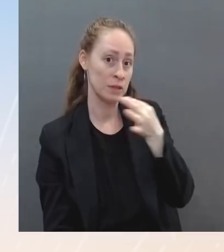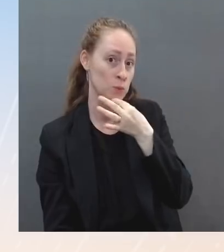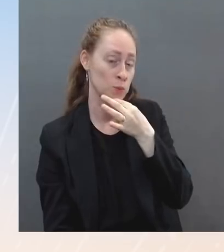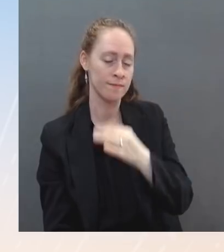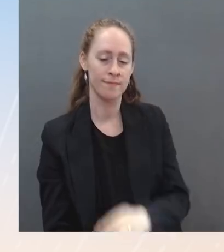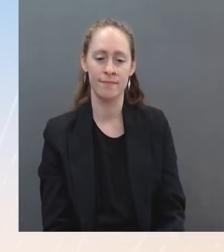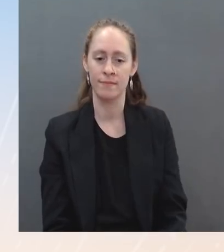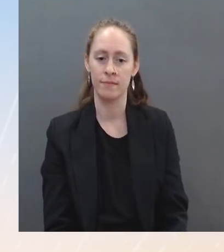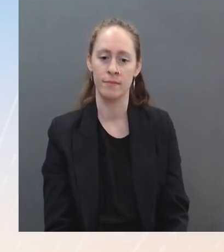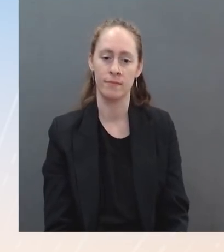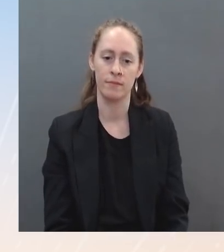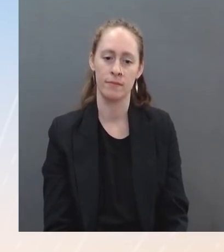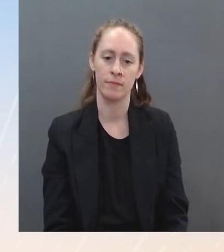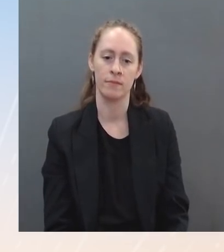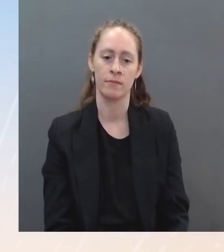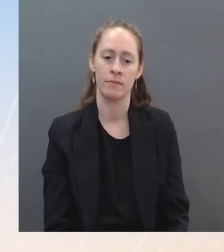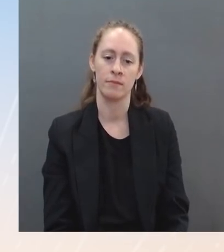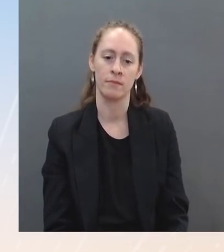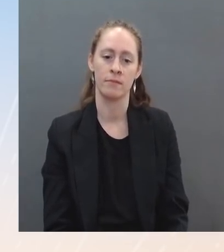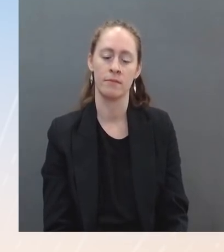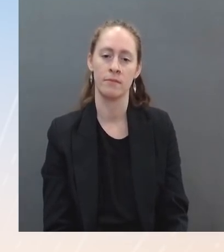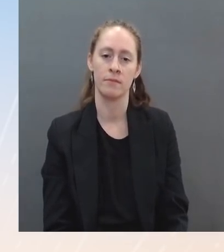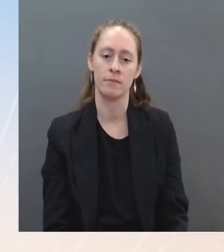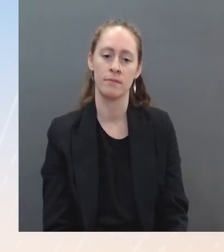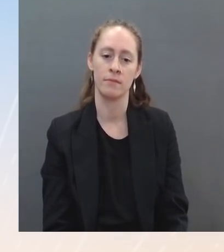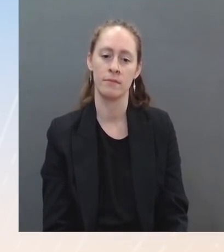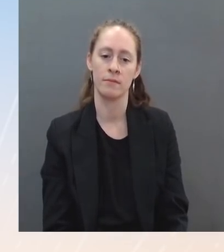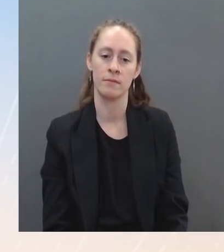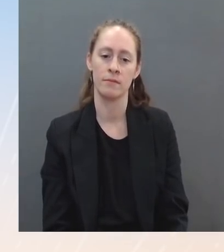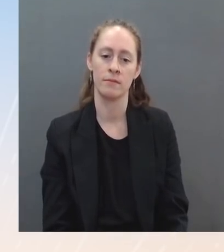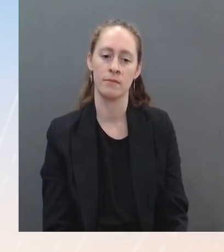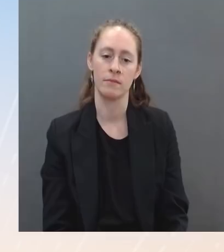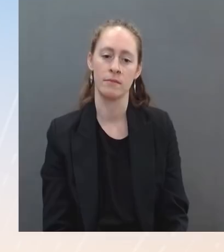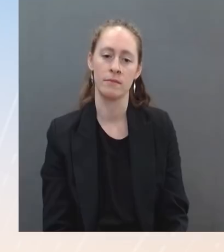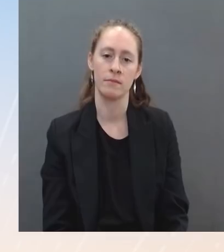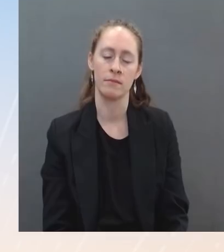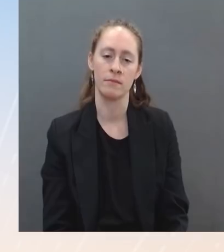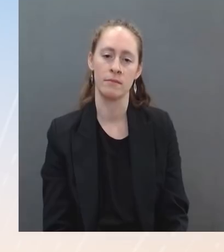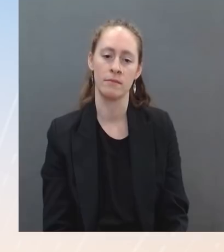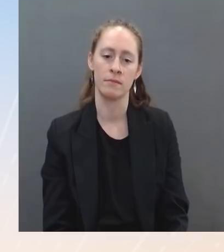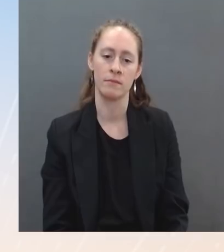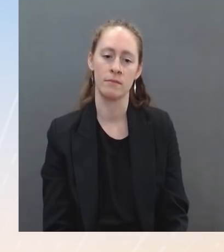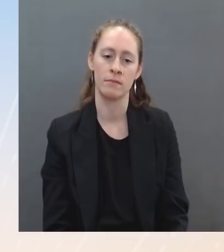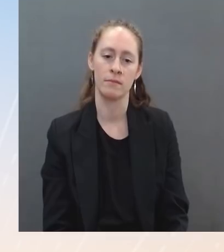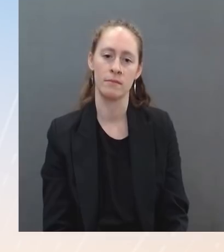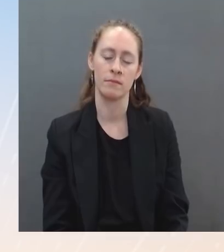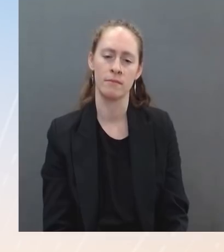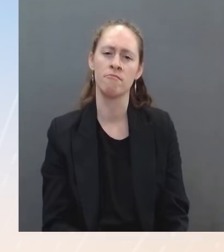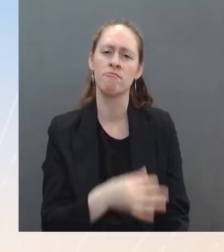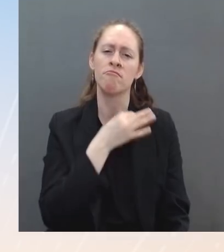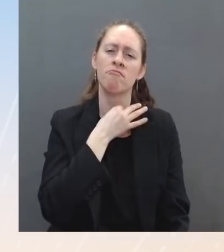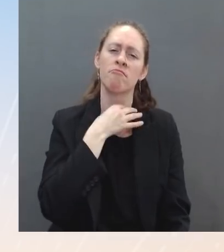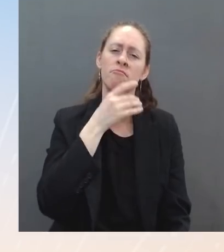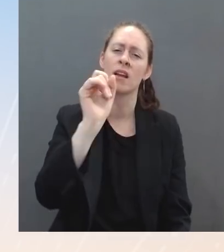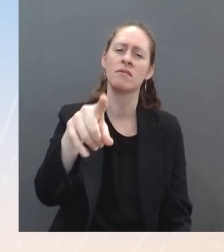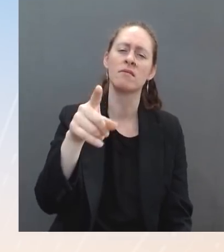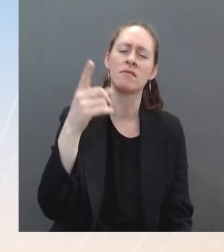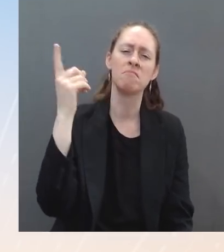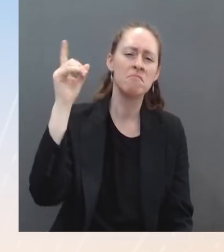I want to ask you again about the President's comments today when he was asked about the information that Putin is being left in the dark by his advisors.